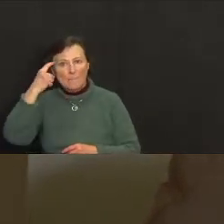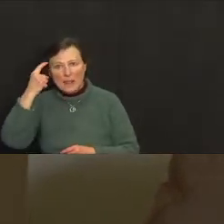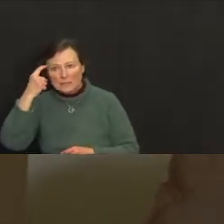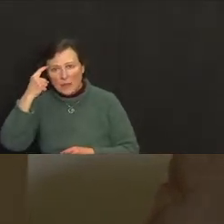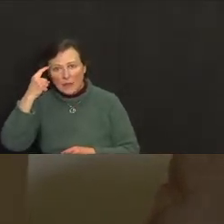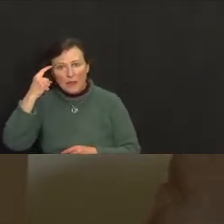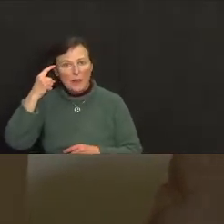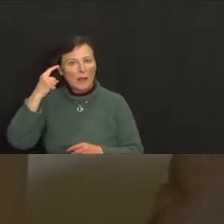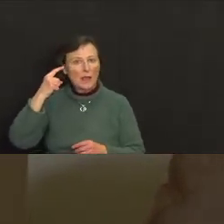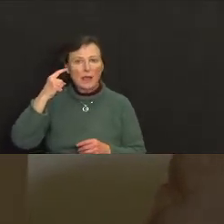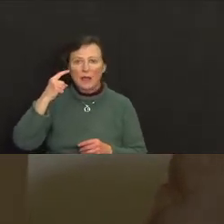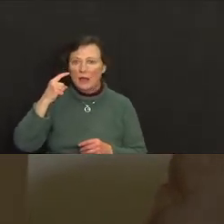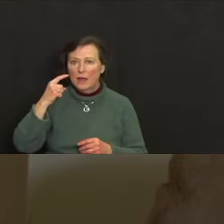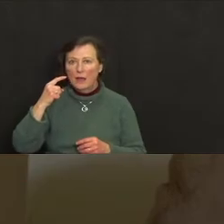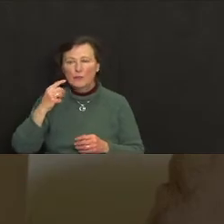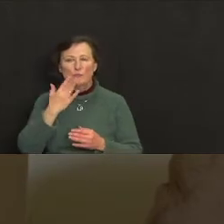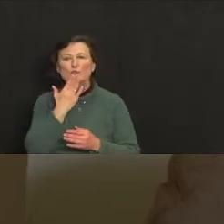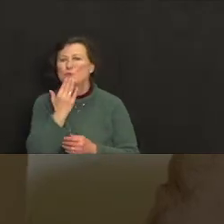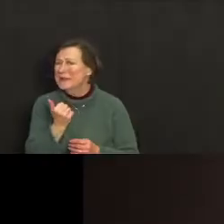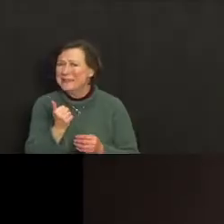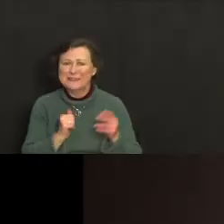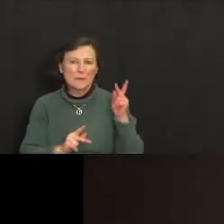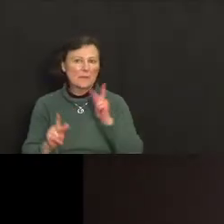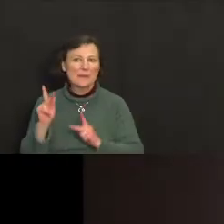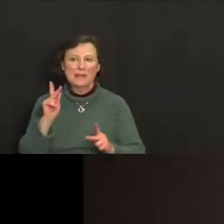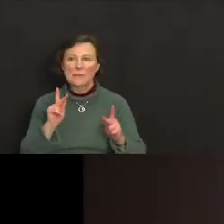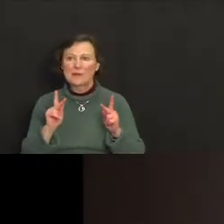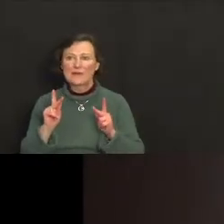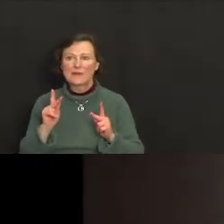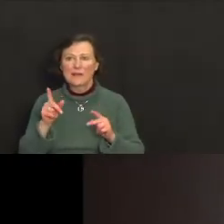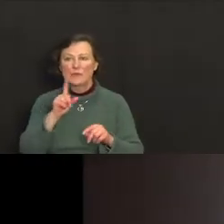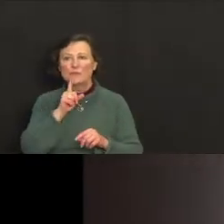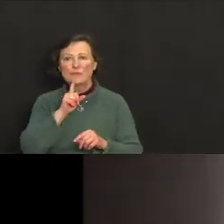just the sweetest people, most kindest people we've ever... yeah they're really nice. That was fun.